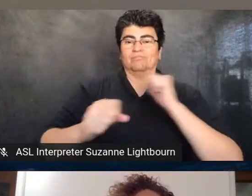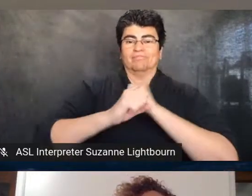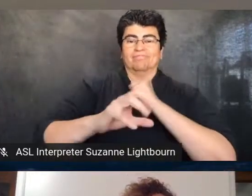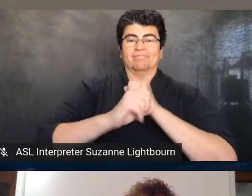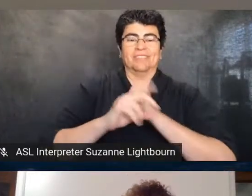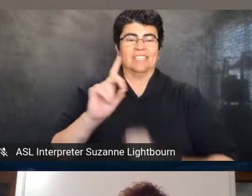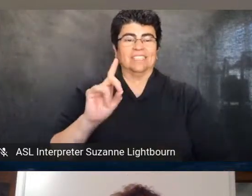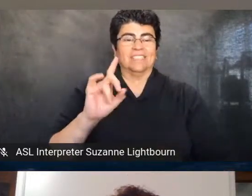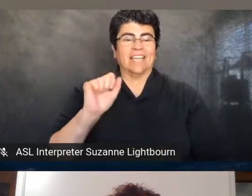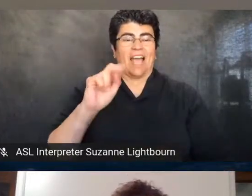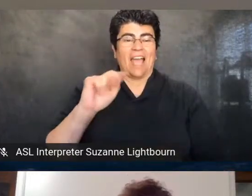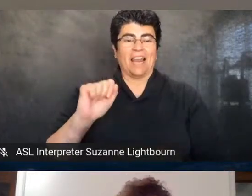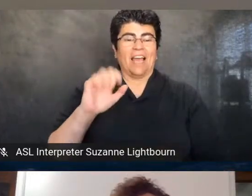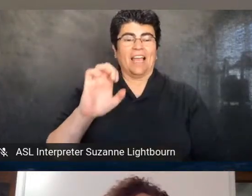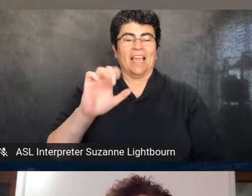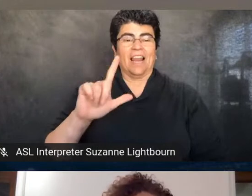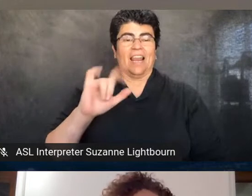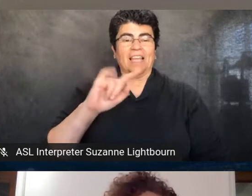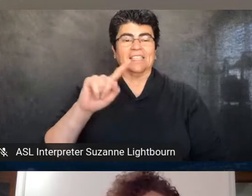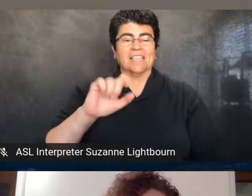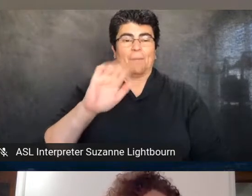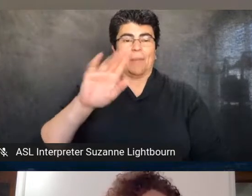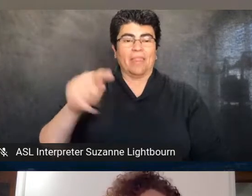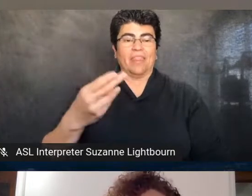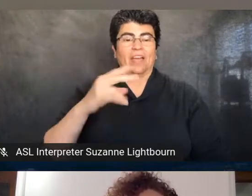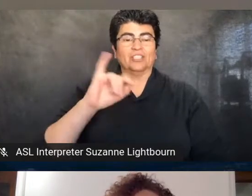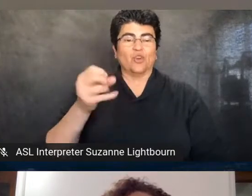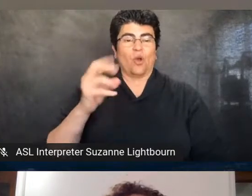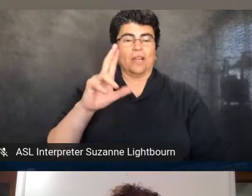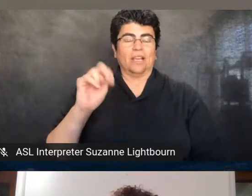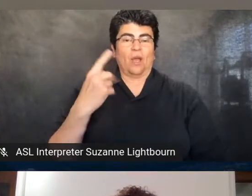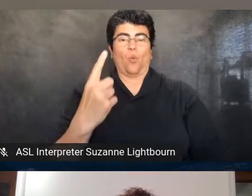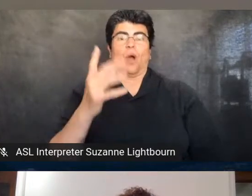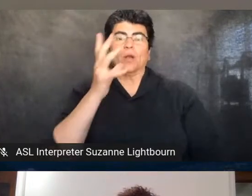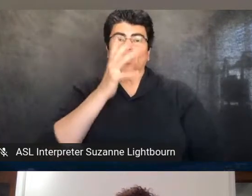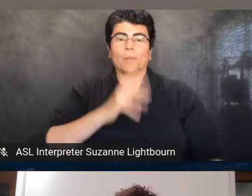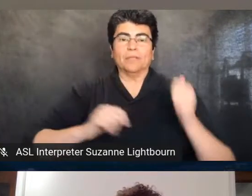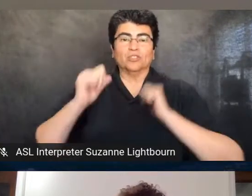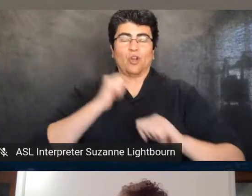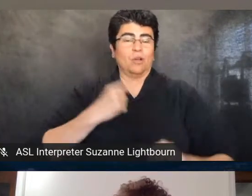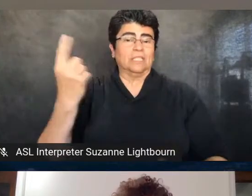'cause somebody needs to produce this show on Netflix, so I'll say that.